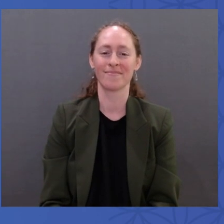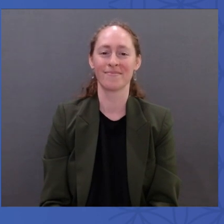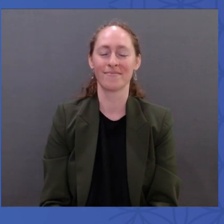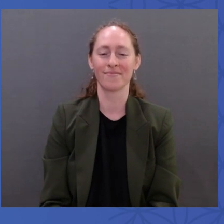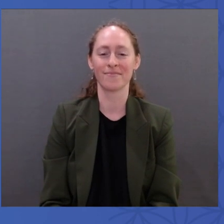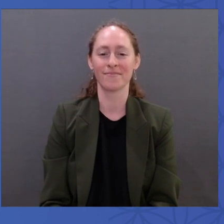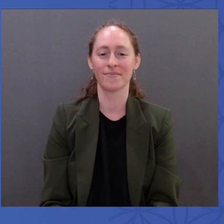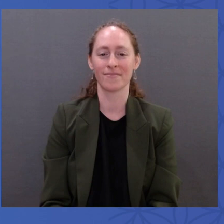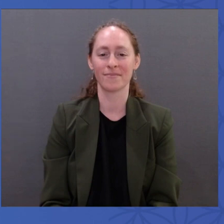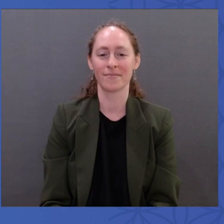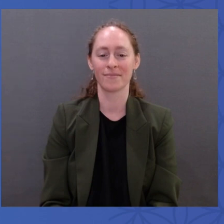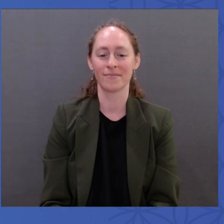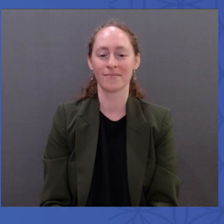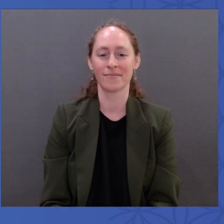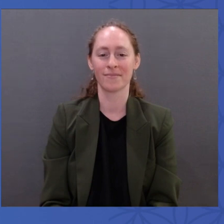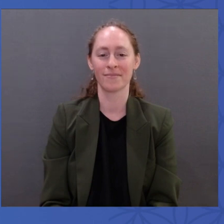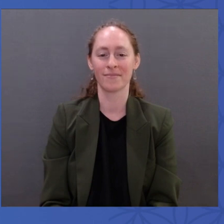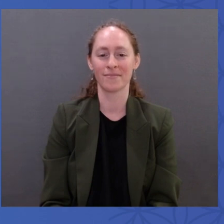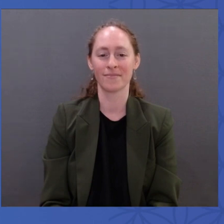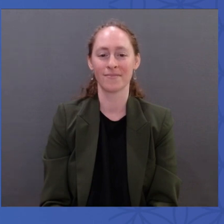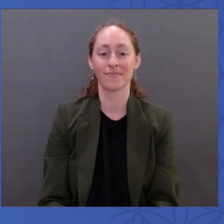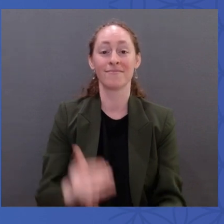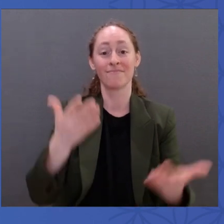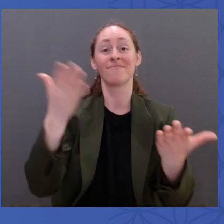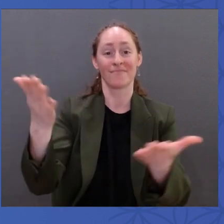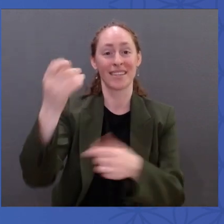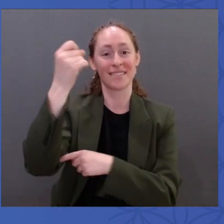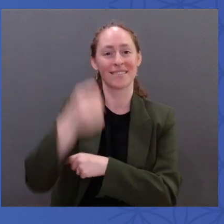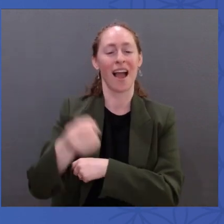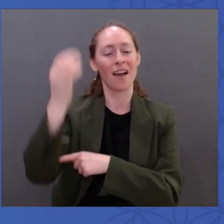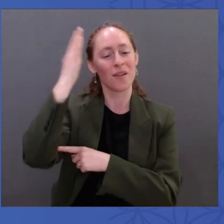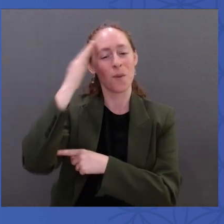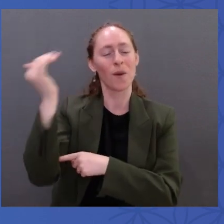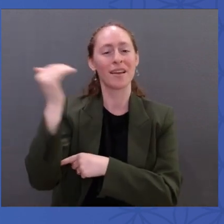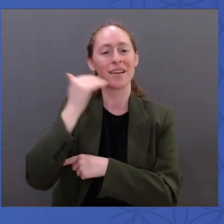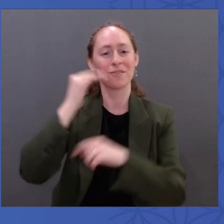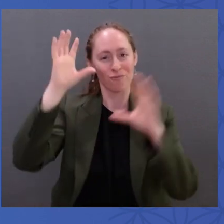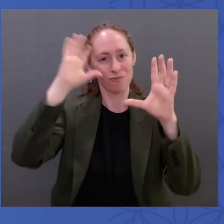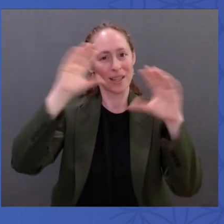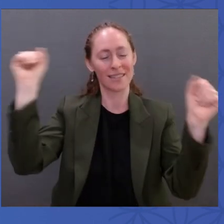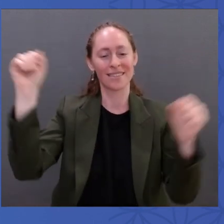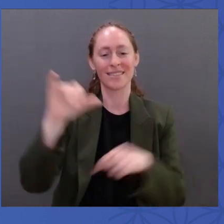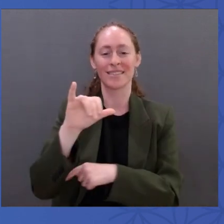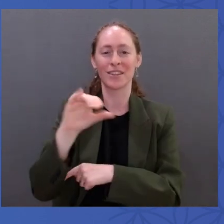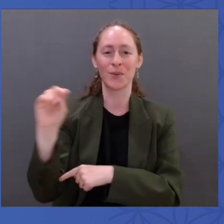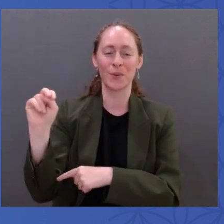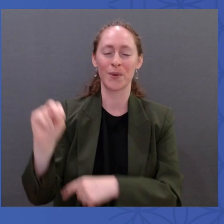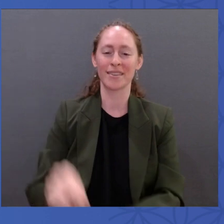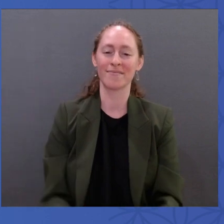President Yoon: (As Interpreted)